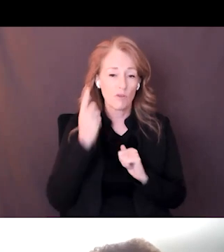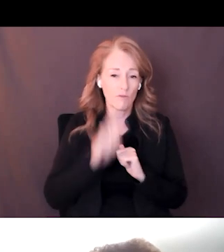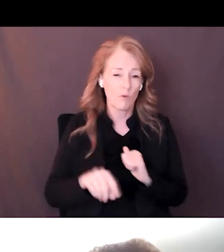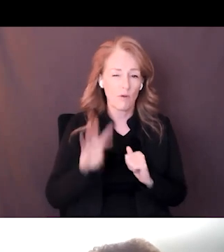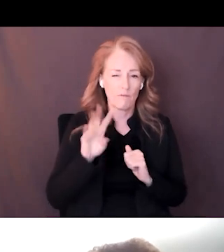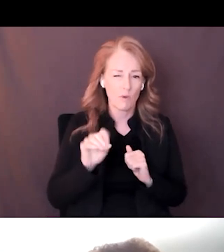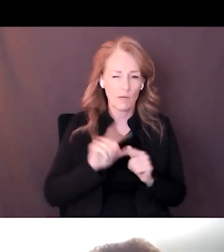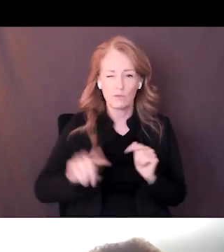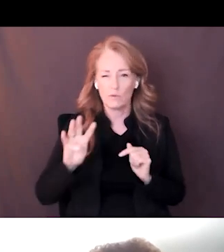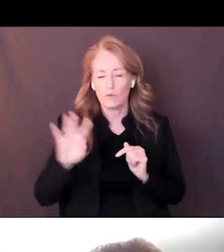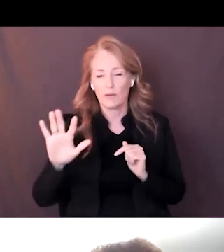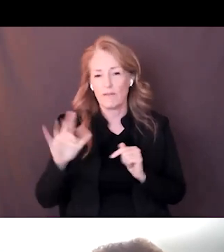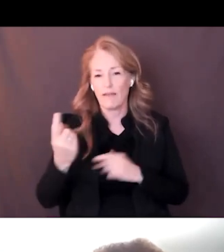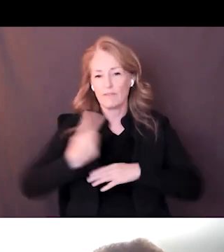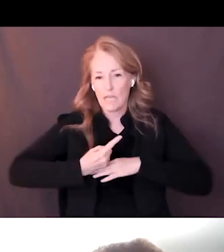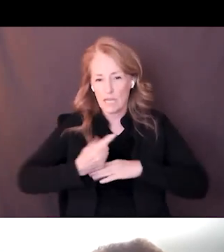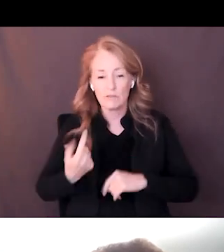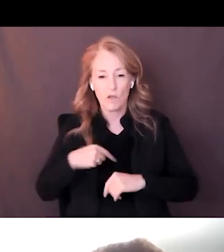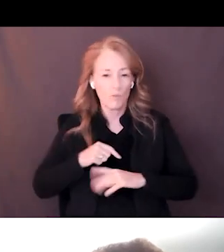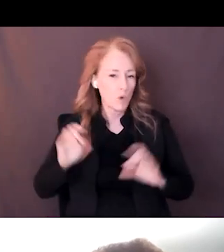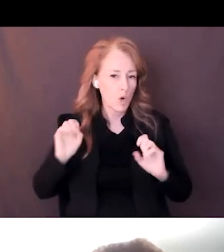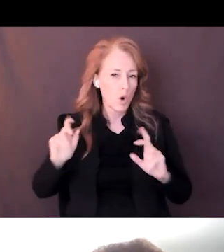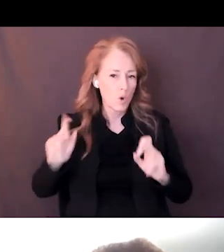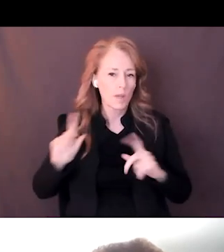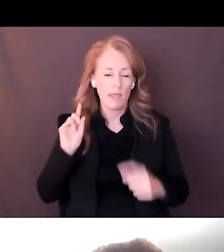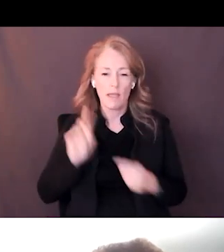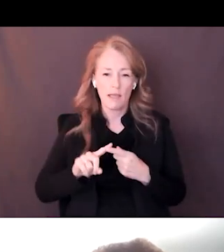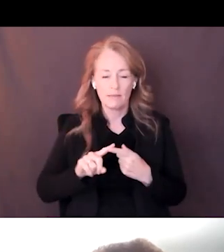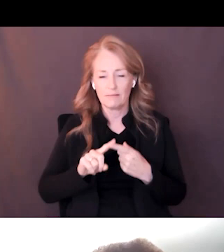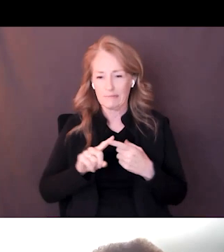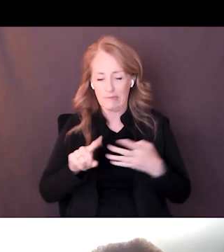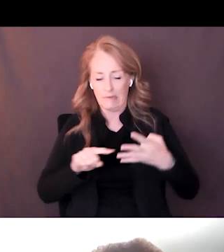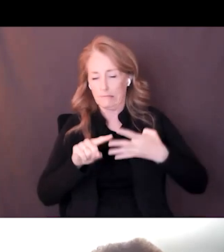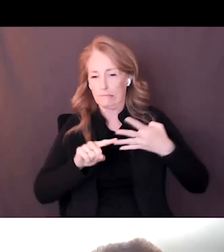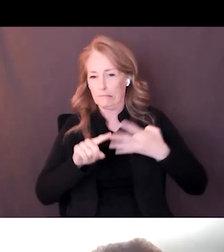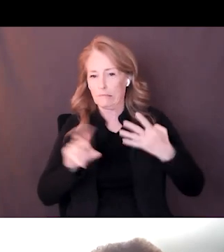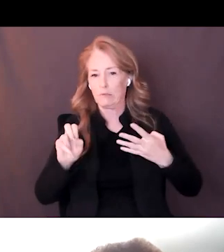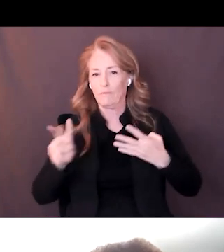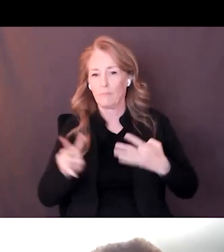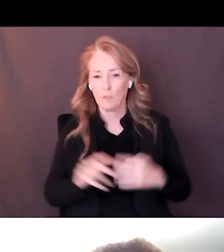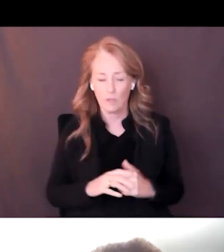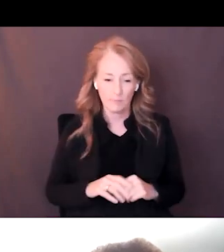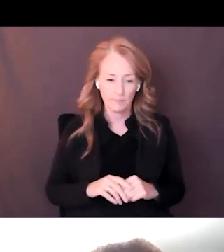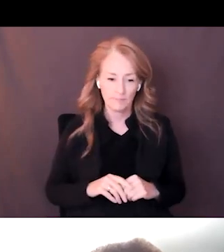SO WE ARE OKAY UNTIL MID-NOVEMBER.